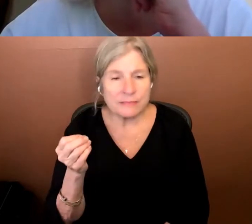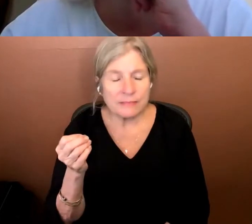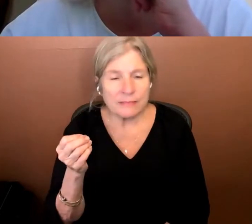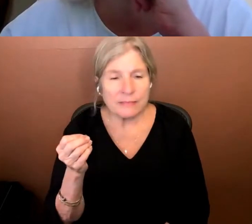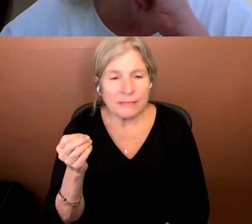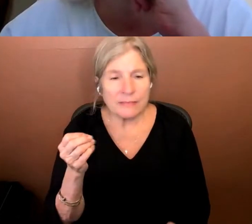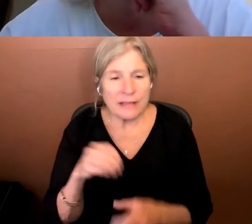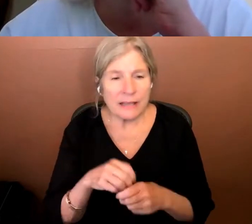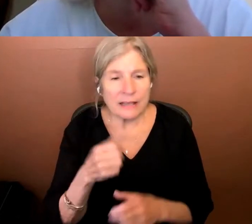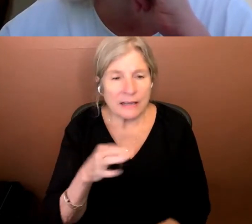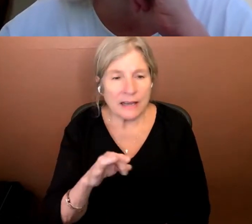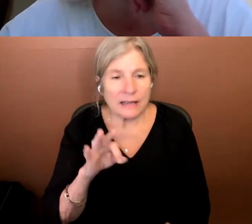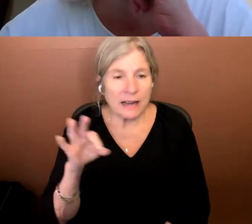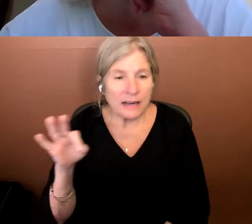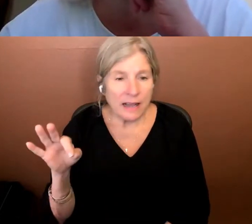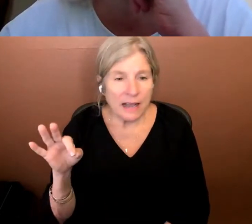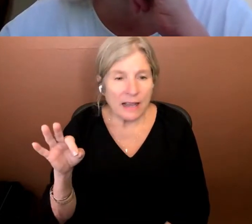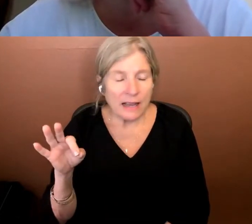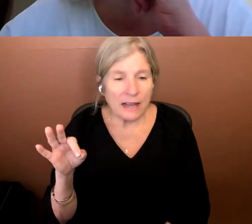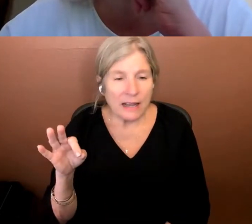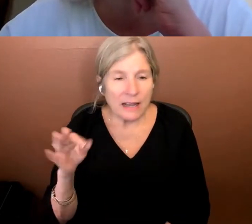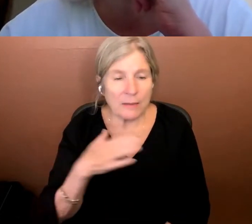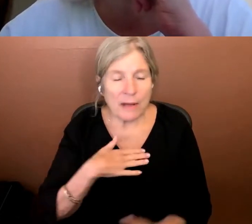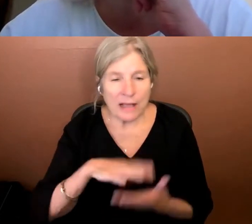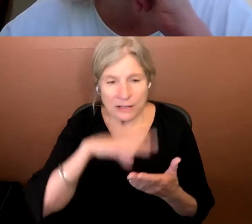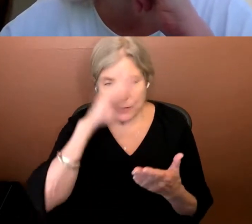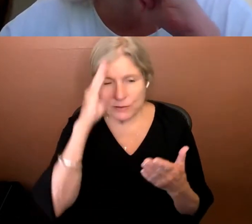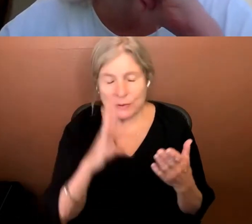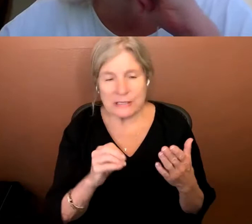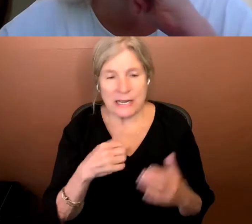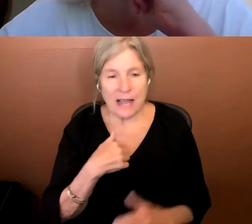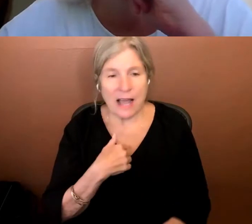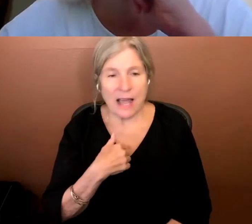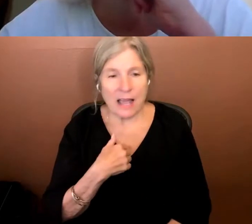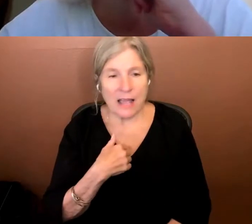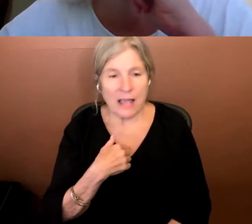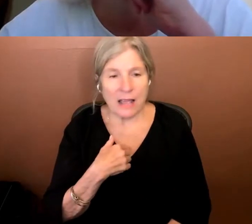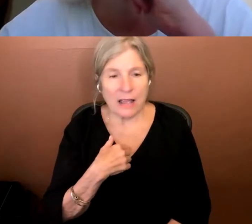1999 and my students and I with complete support from